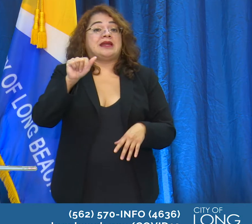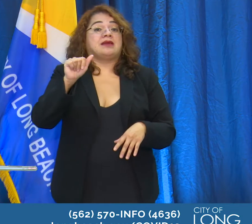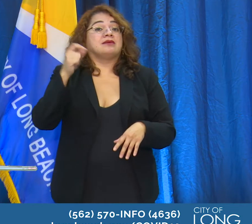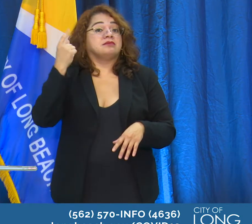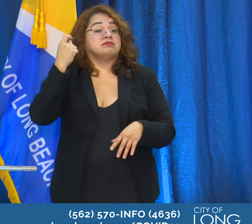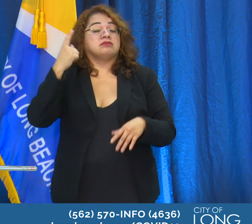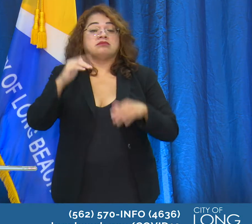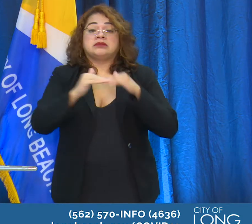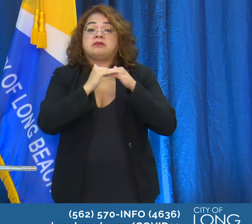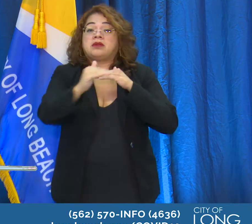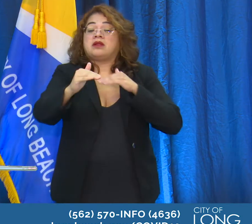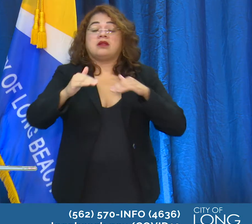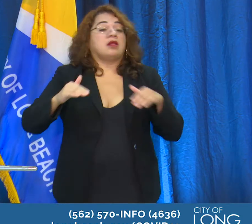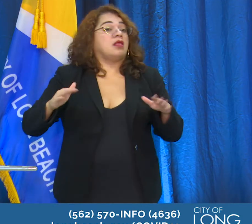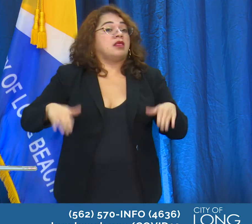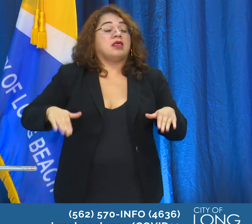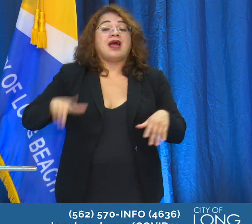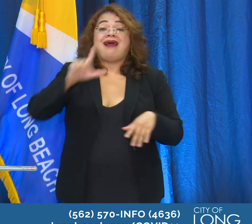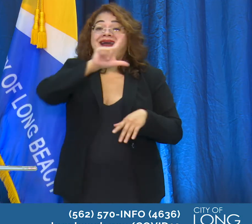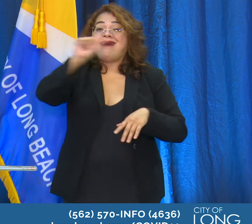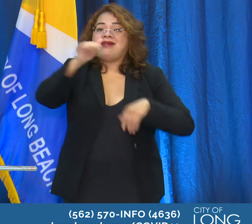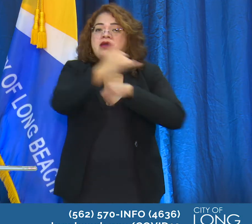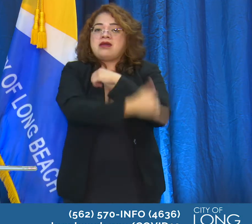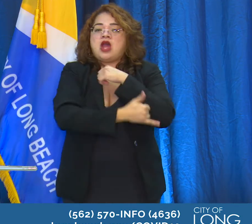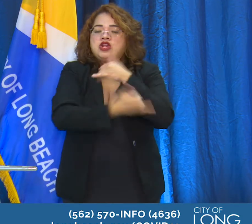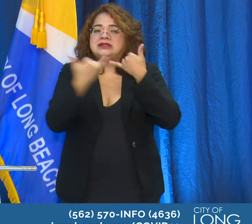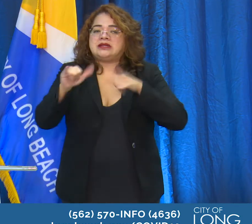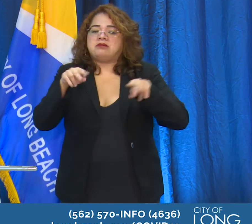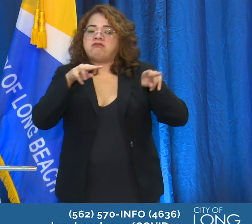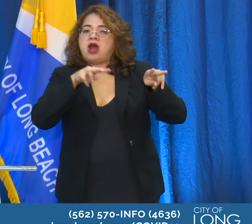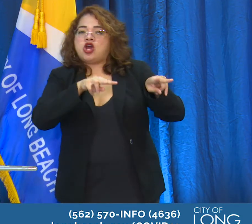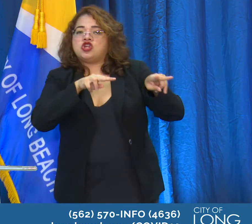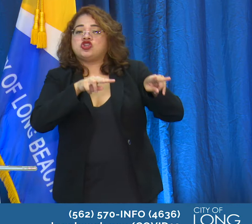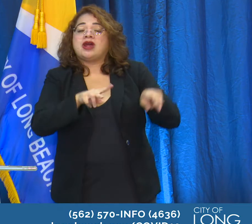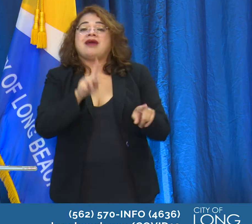and LA County is still on the state's monitering list, K-12 schools in Long Beach cannot yet